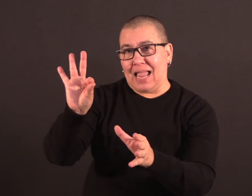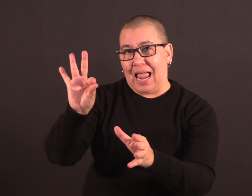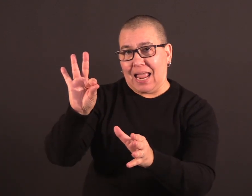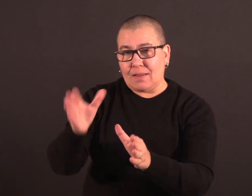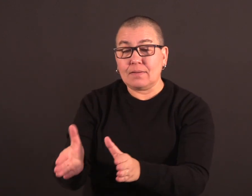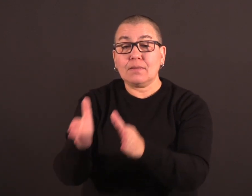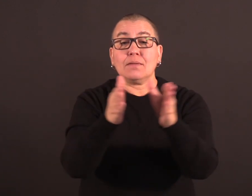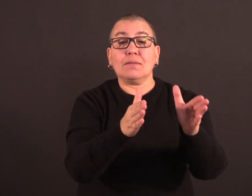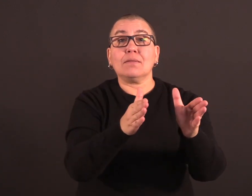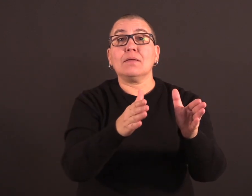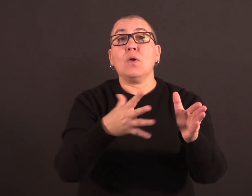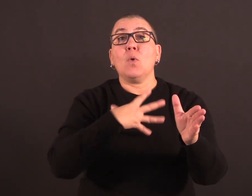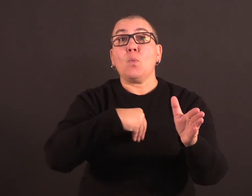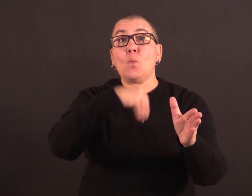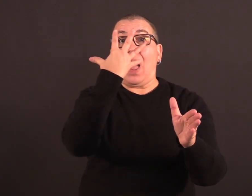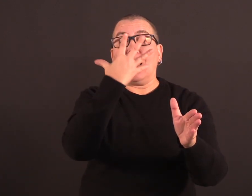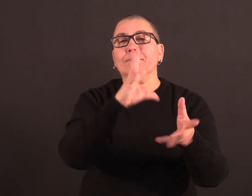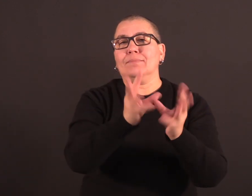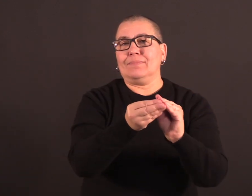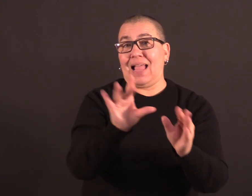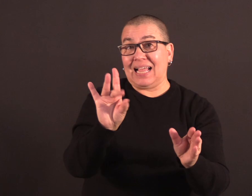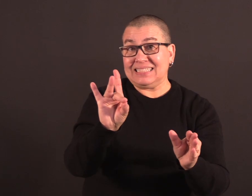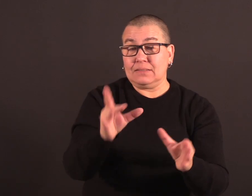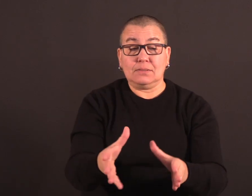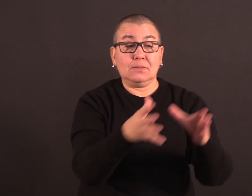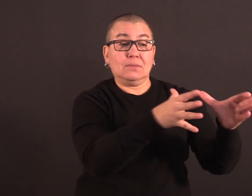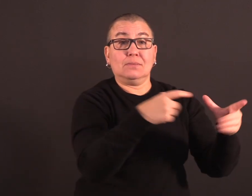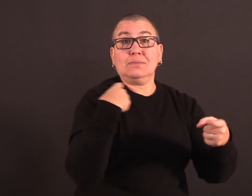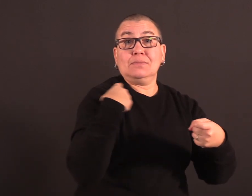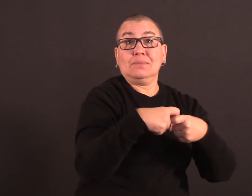at that time Minnesota’s adult vaccination rate,